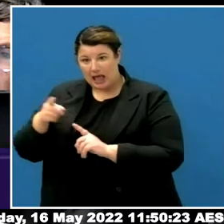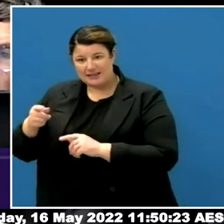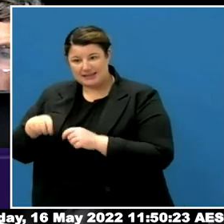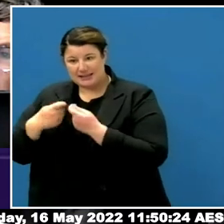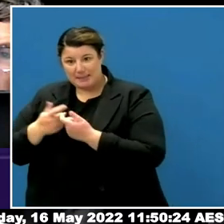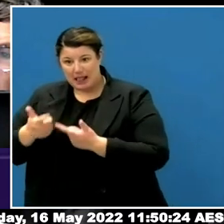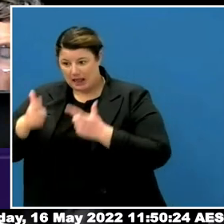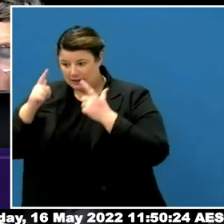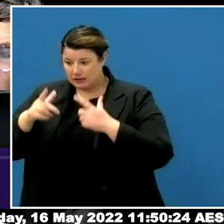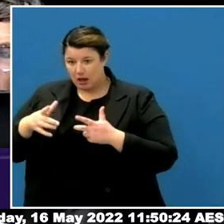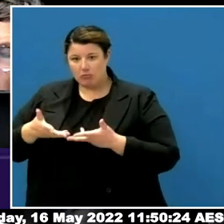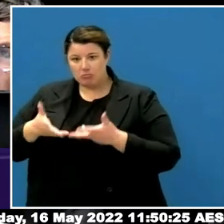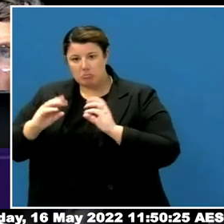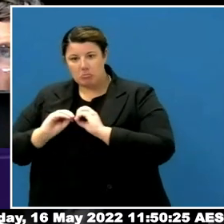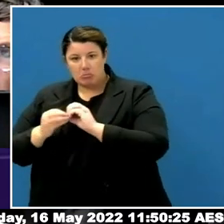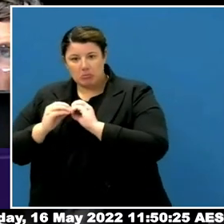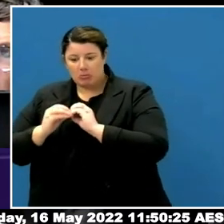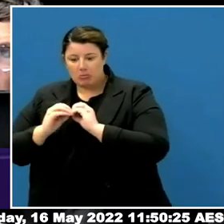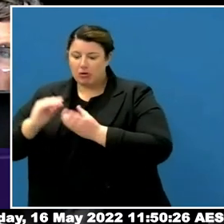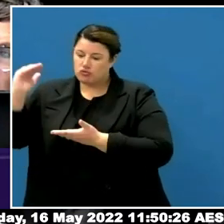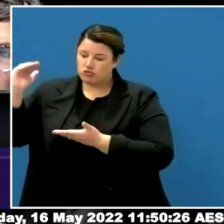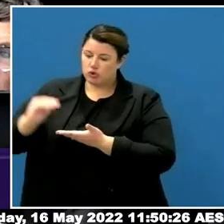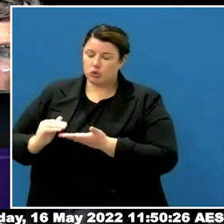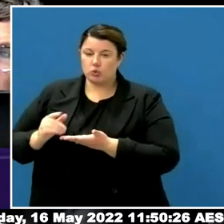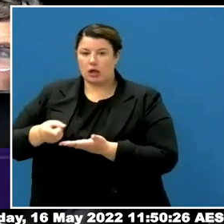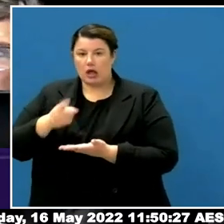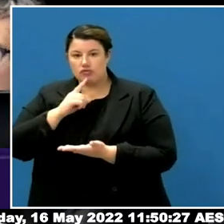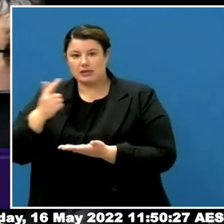Yes. MR FOGARTY: - effectively that total amount that the Chair just referred you